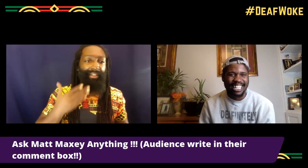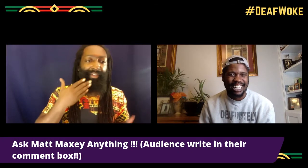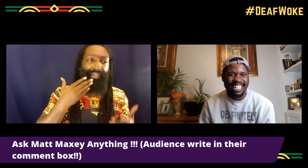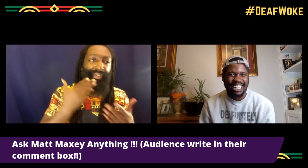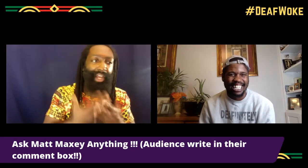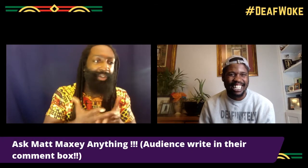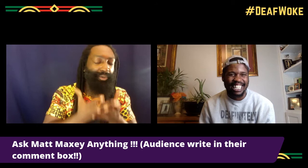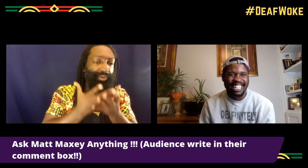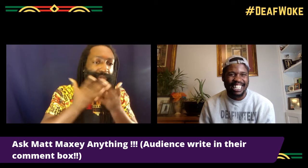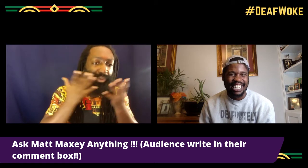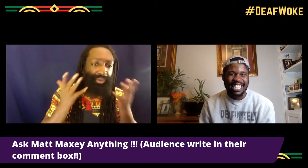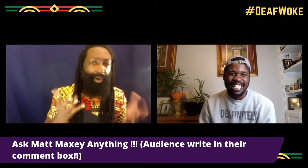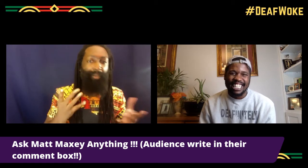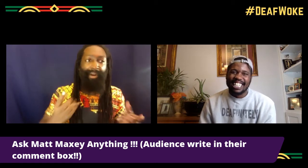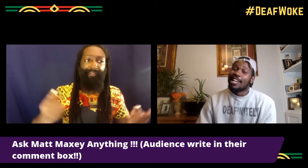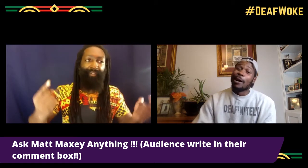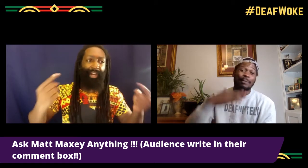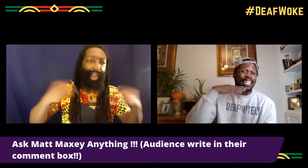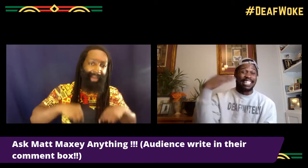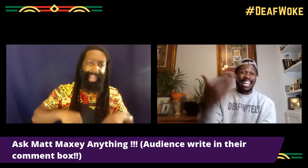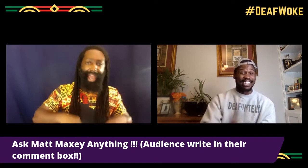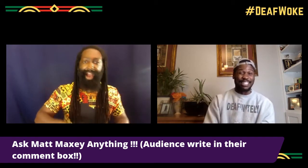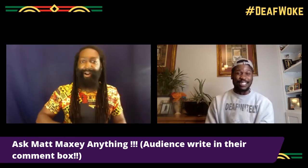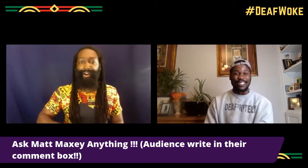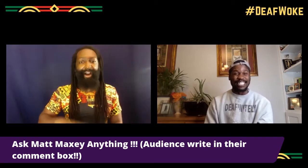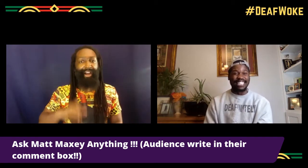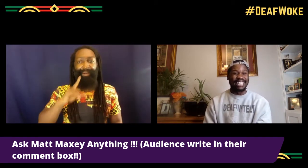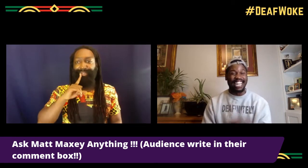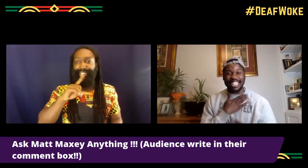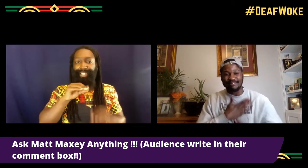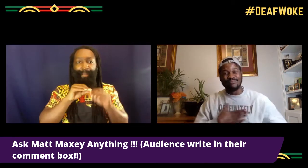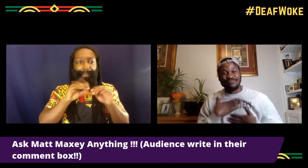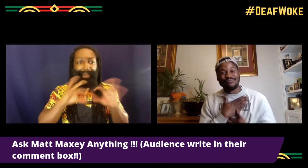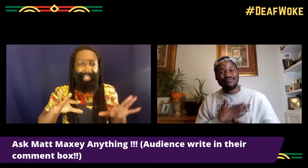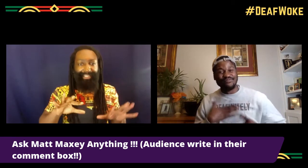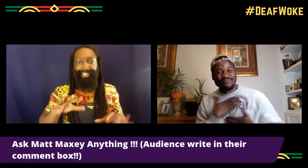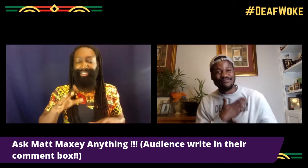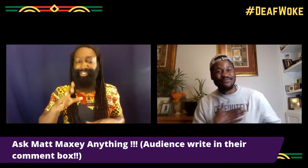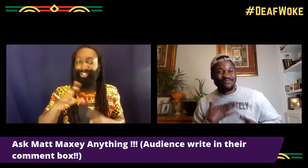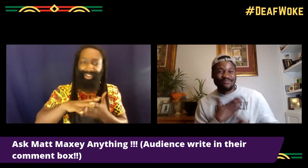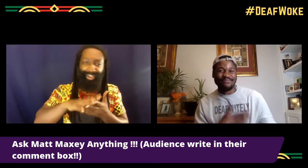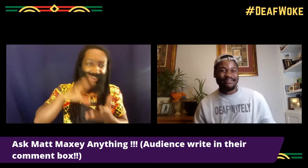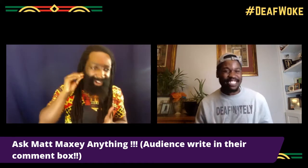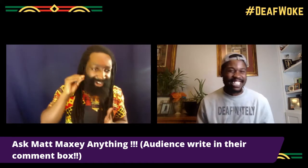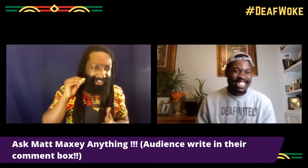Well, brother, I just wanna say thank you. I wanna say thank you so much, for coming through today.